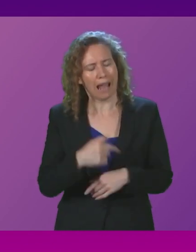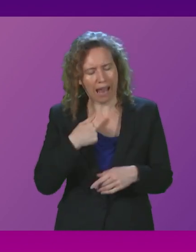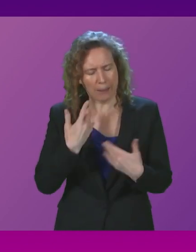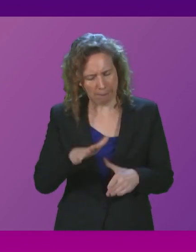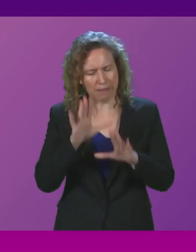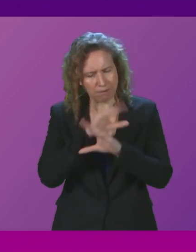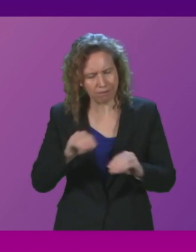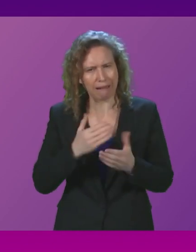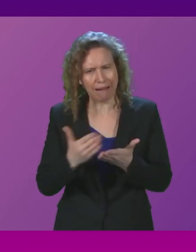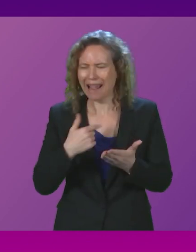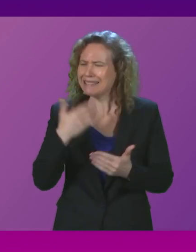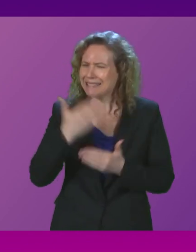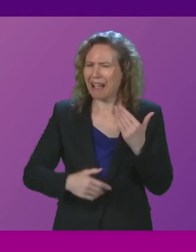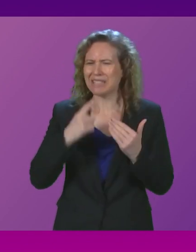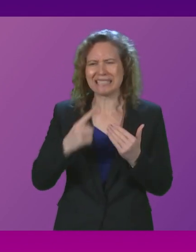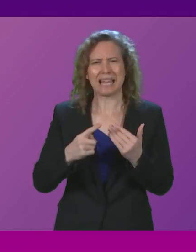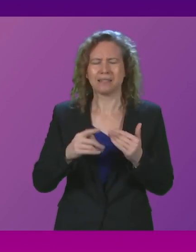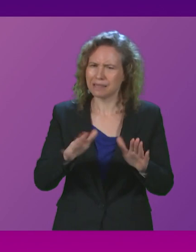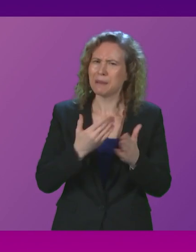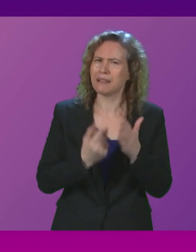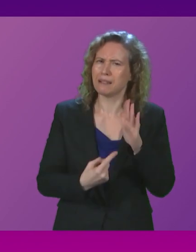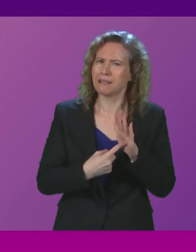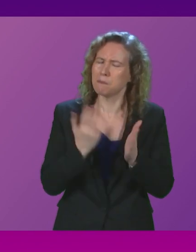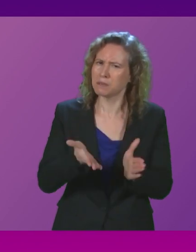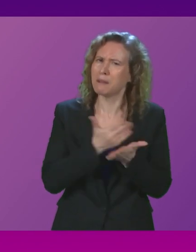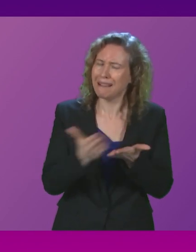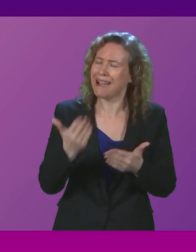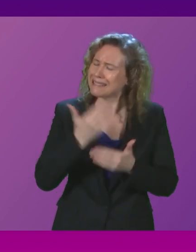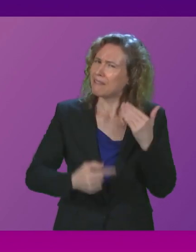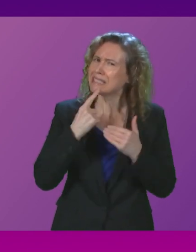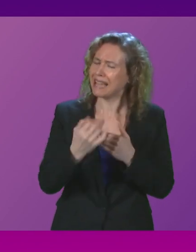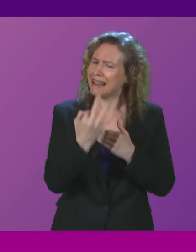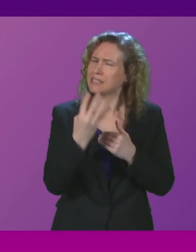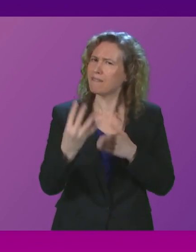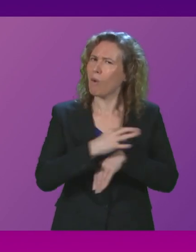It is really important to be clear here: I did not say that 84 hours was not good enough